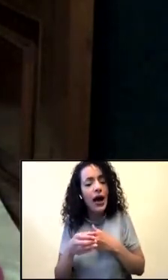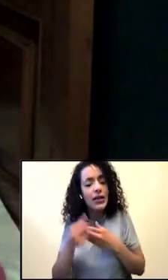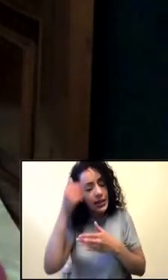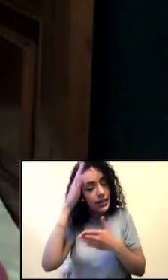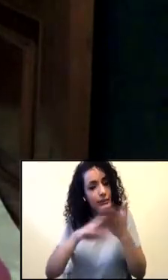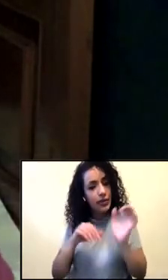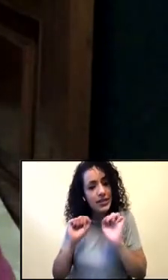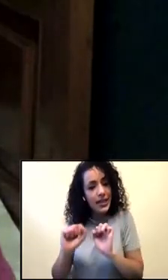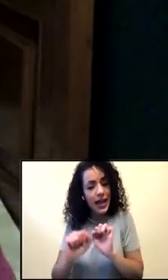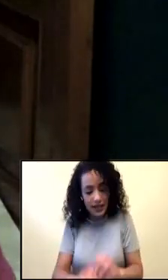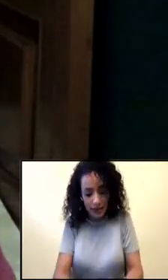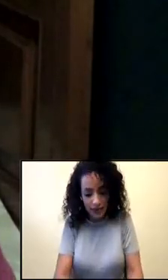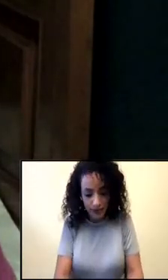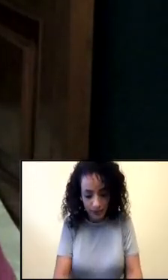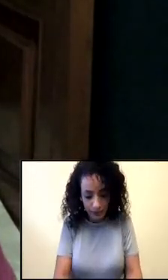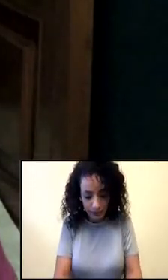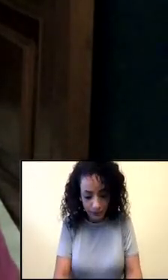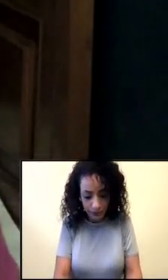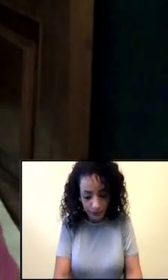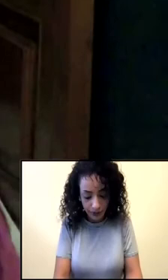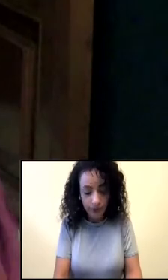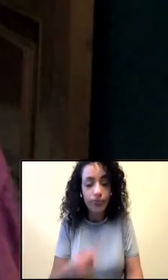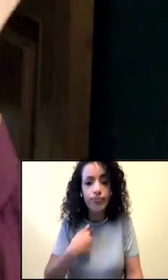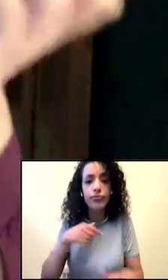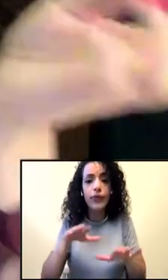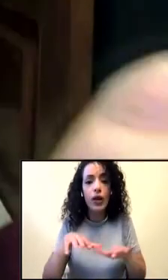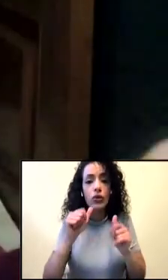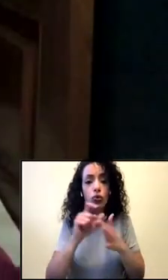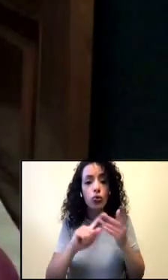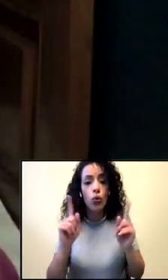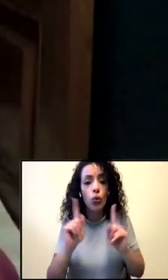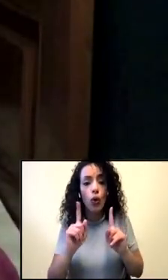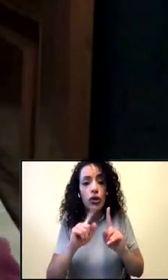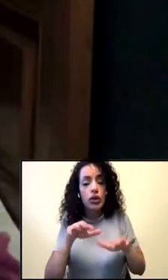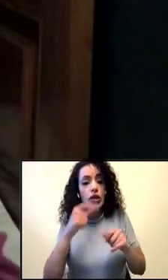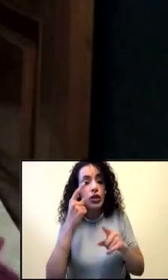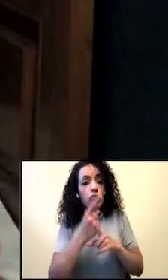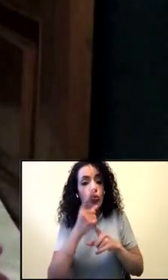So what I started to do was to talk to people who had lived through partition, and